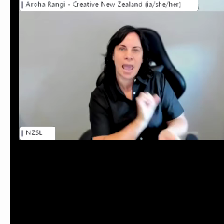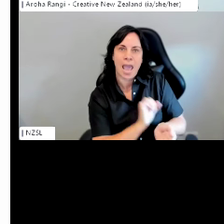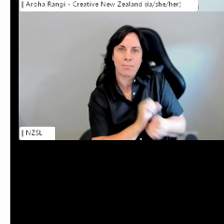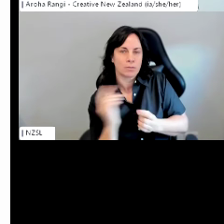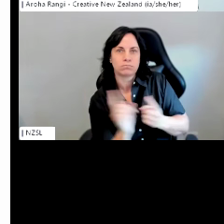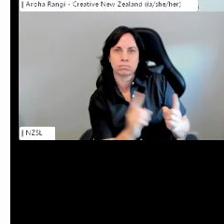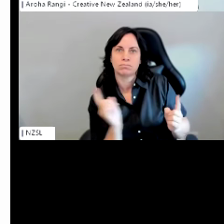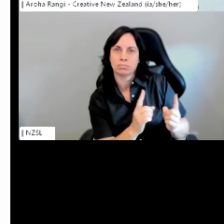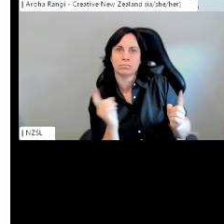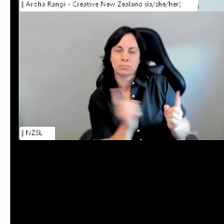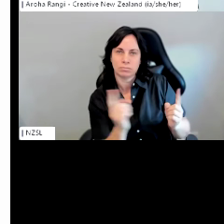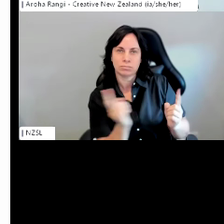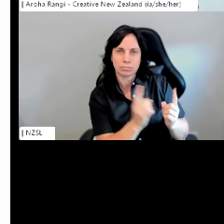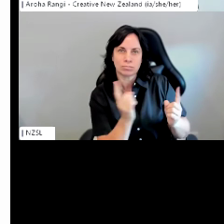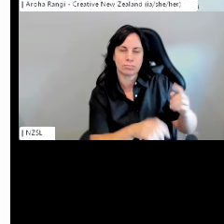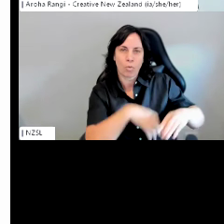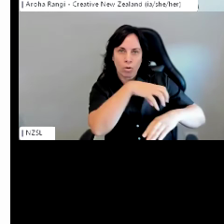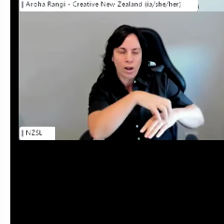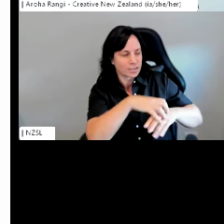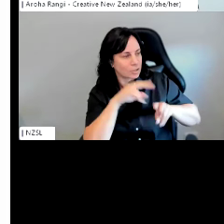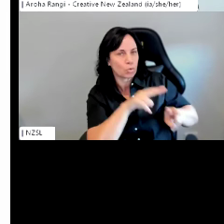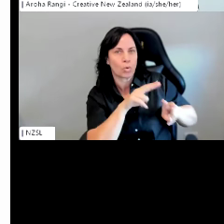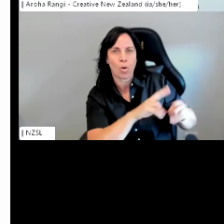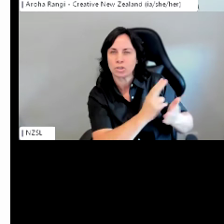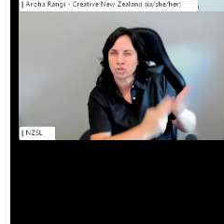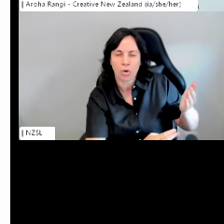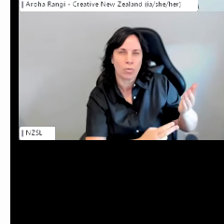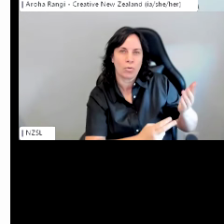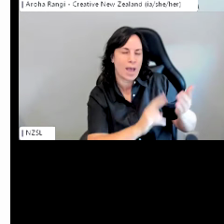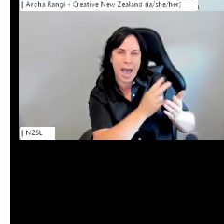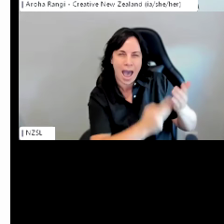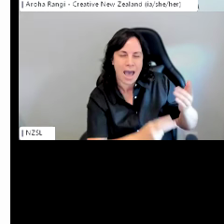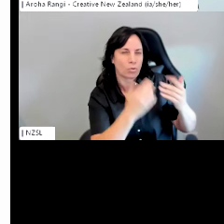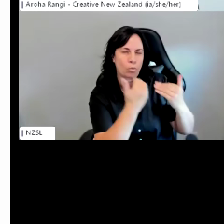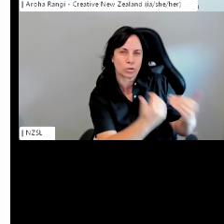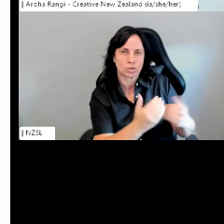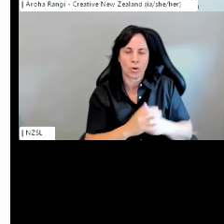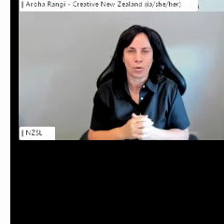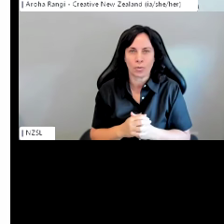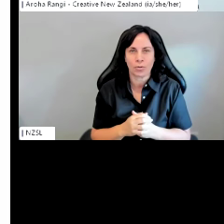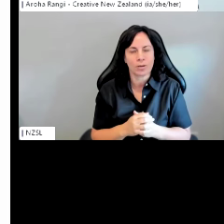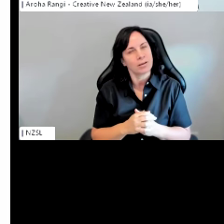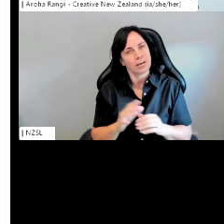I think beyond just a habit of reattendance, they're they're being really valued by audiences